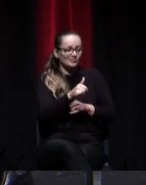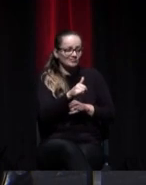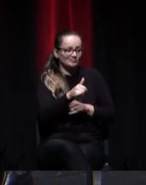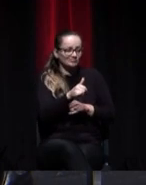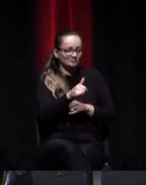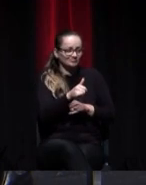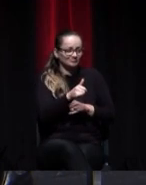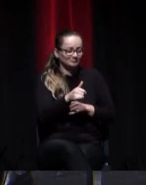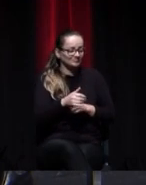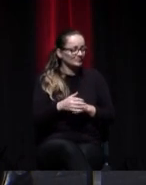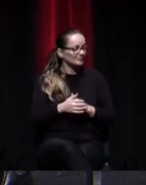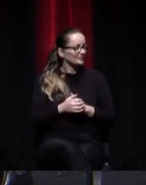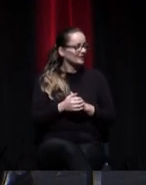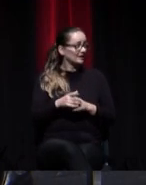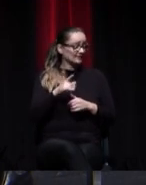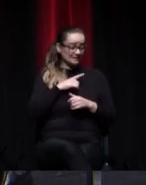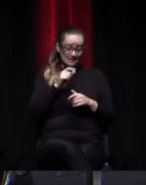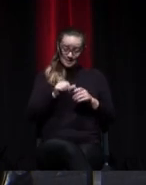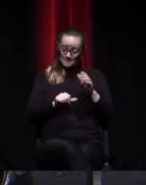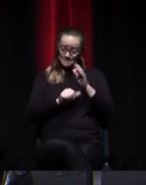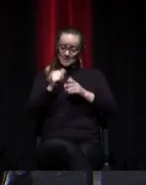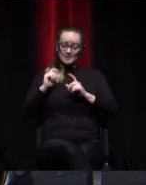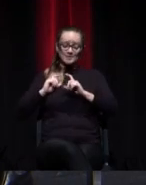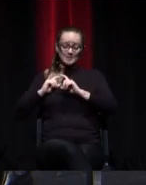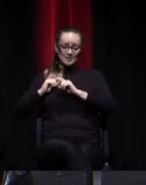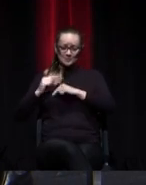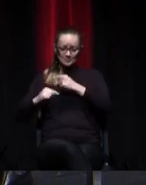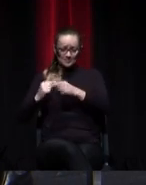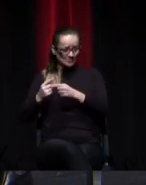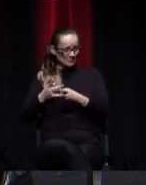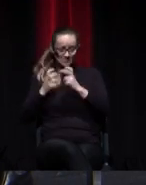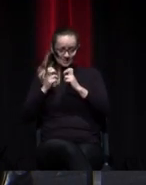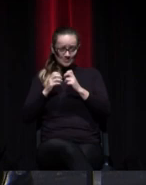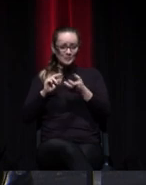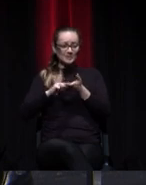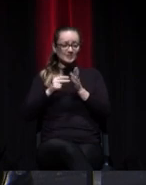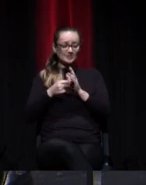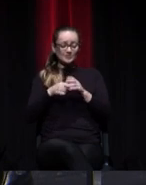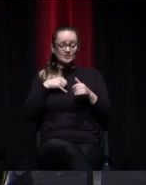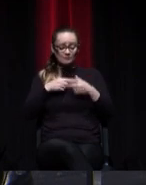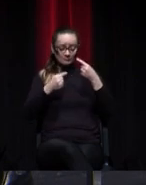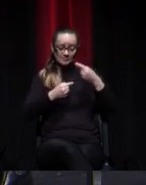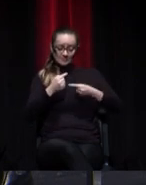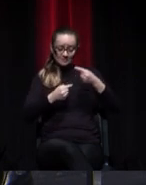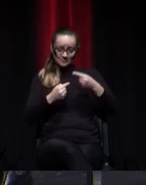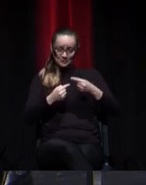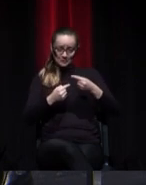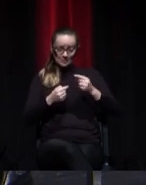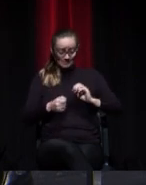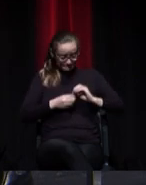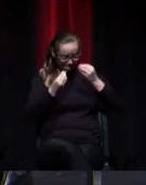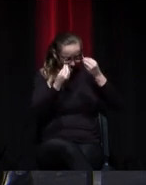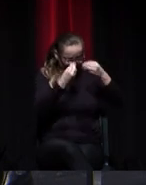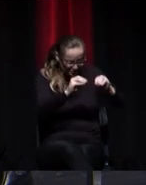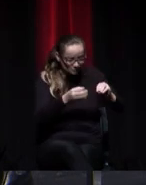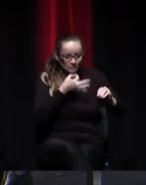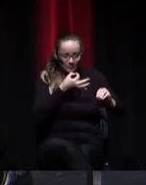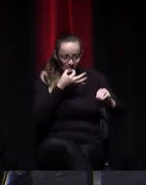We're in a first generation, which hasn't realized yet what it's to have its biography exposed. And continuously.